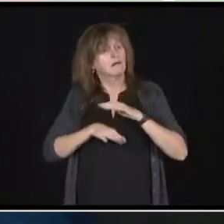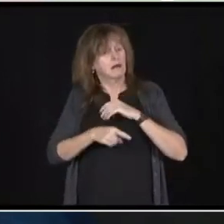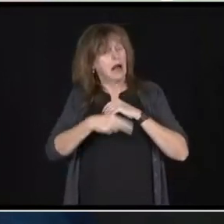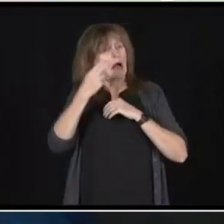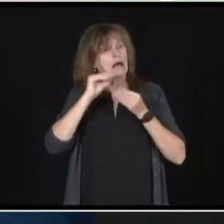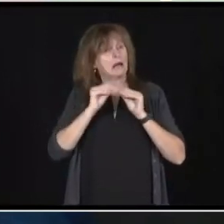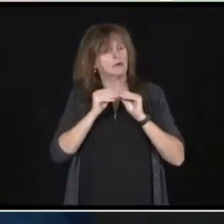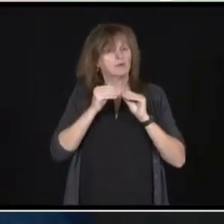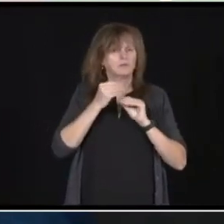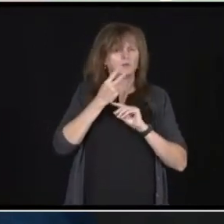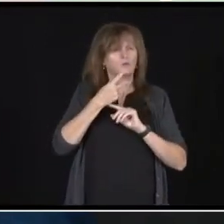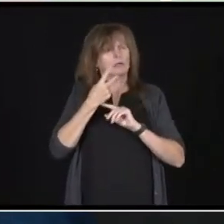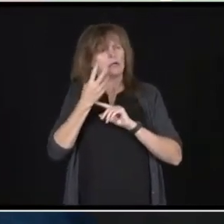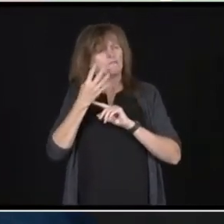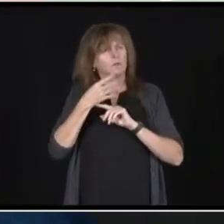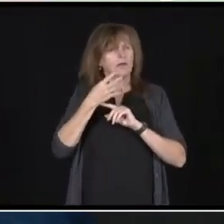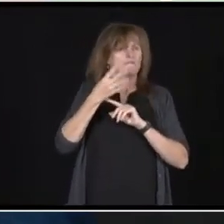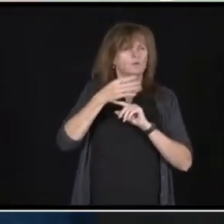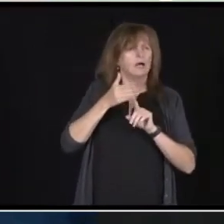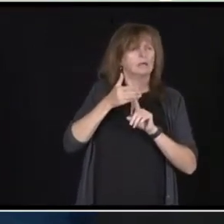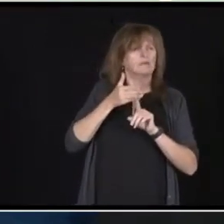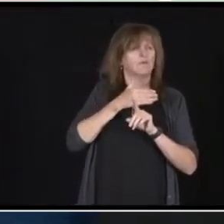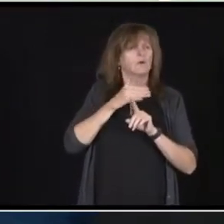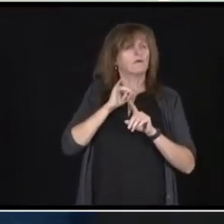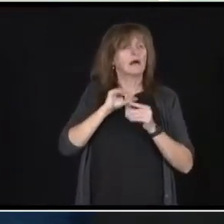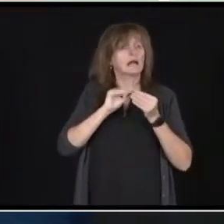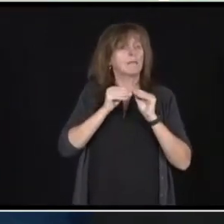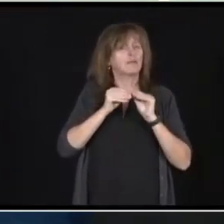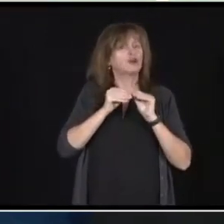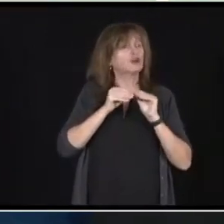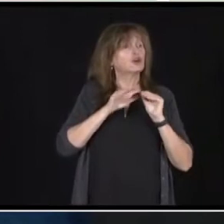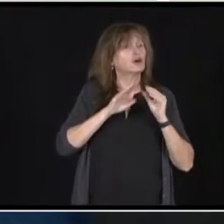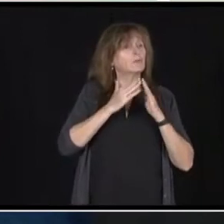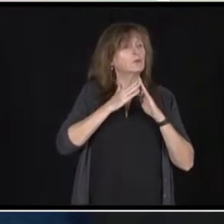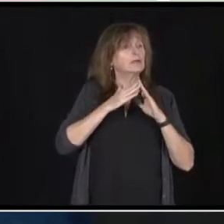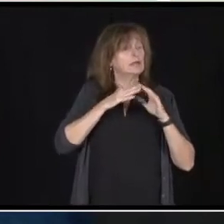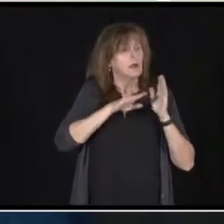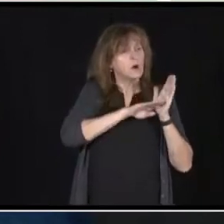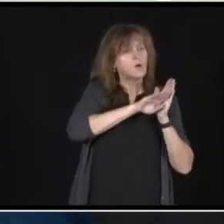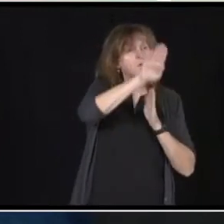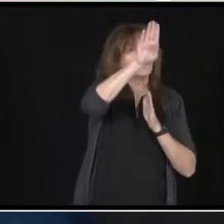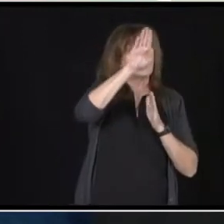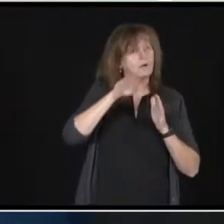than you start to see an increase in cases. It is an alarm bell. At this point,